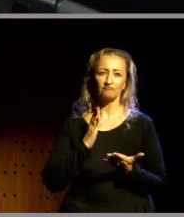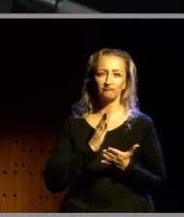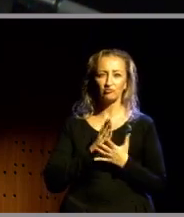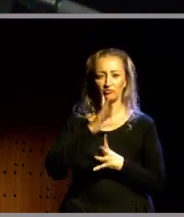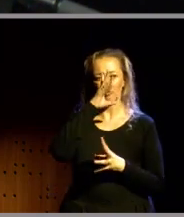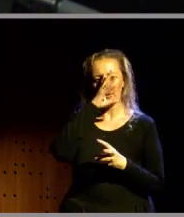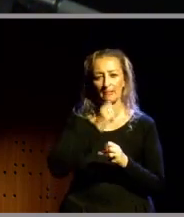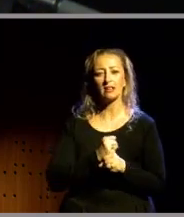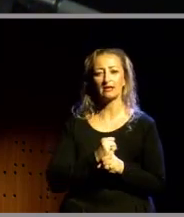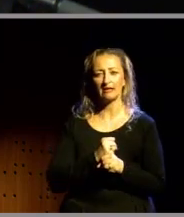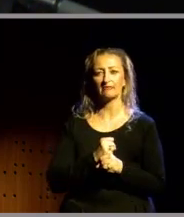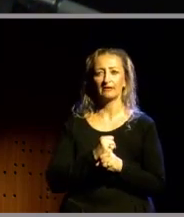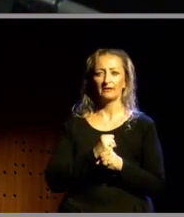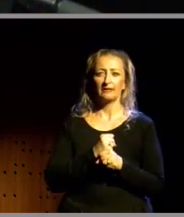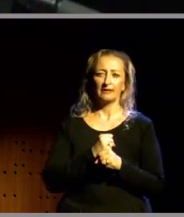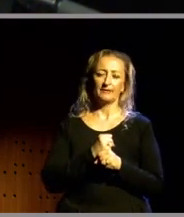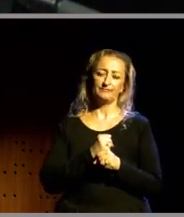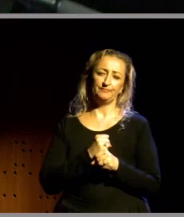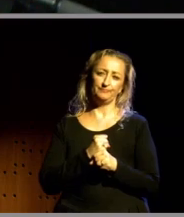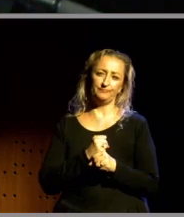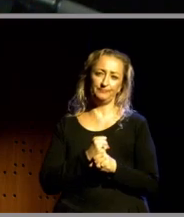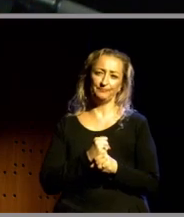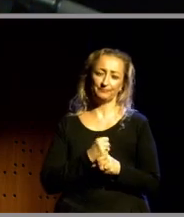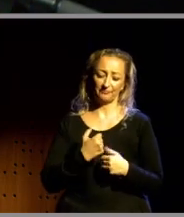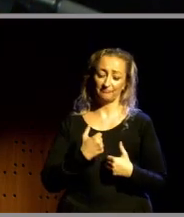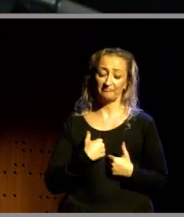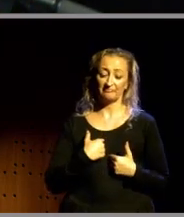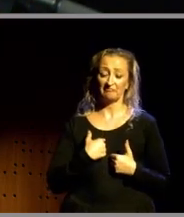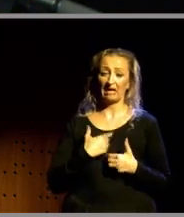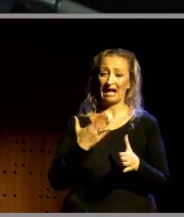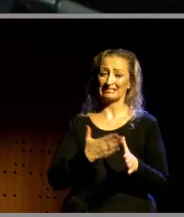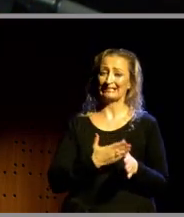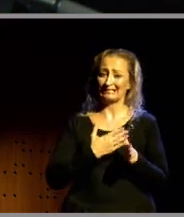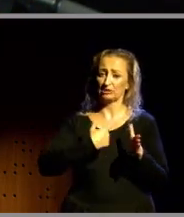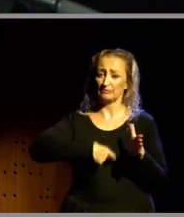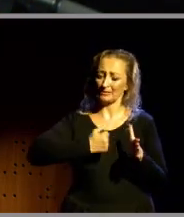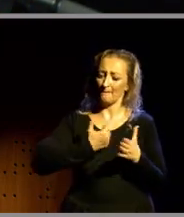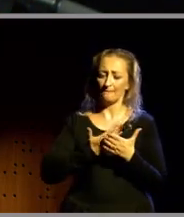that as an Indigenous person, my ancestors' stories continue to live on